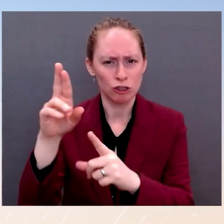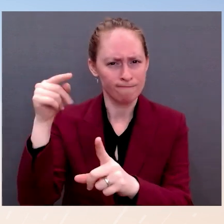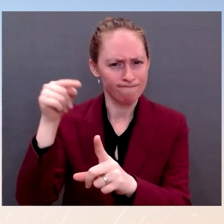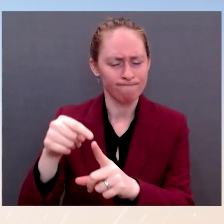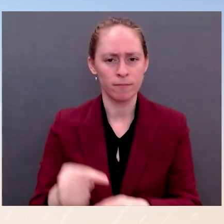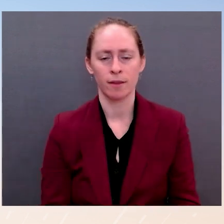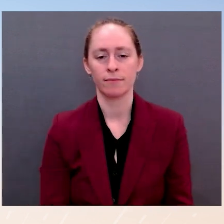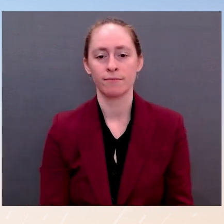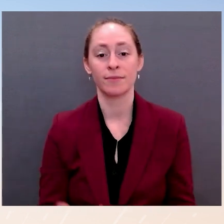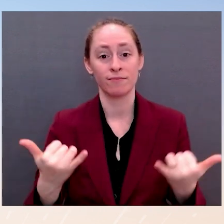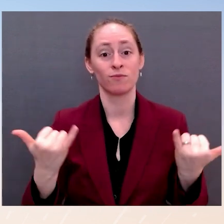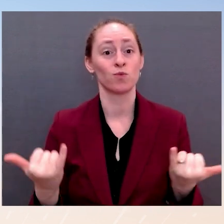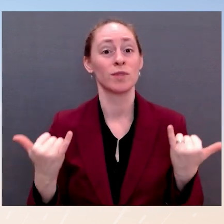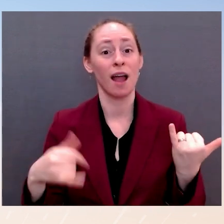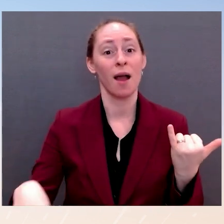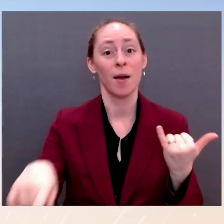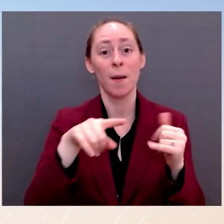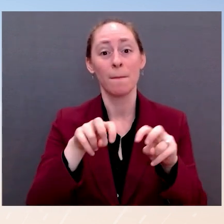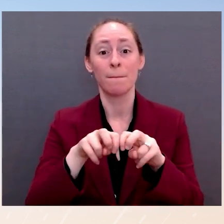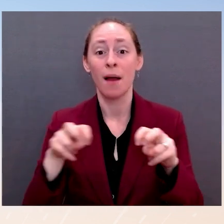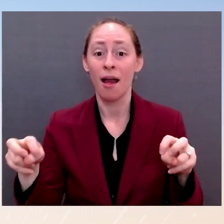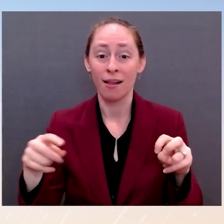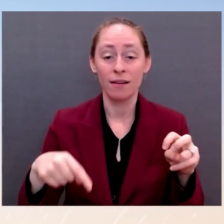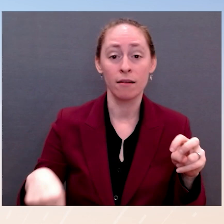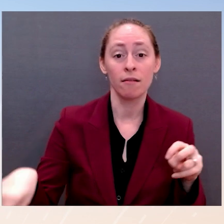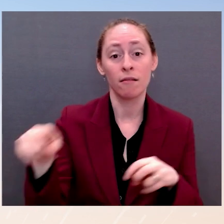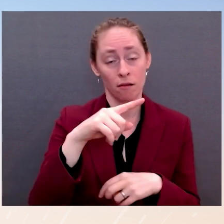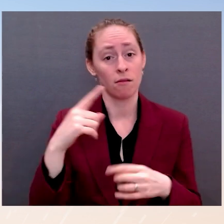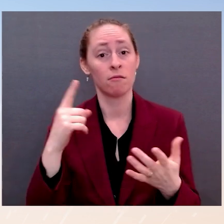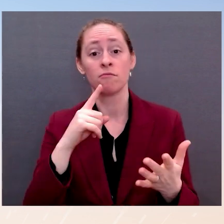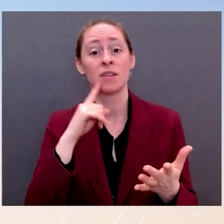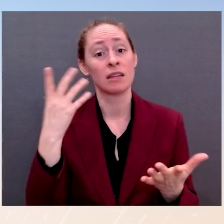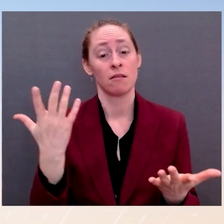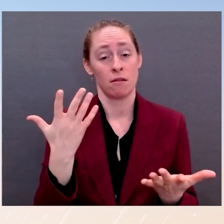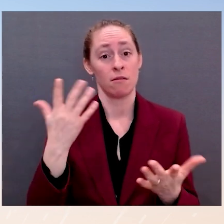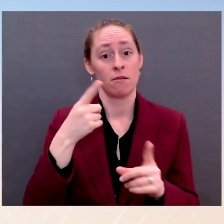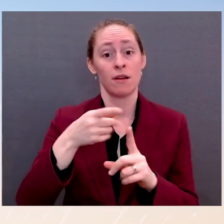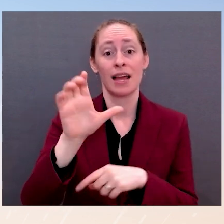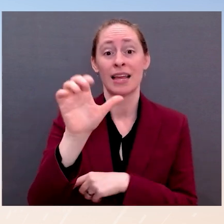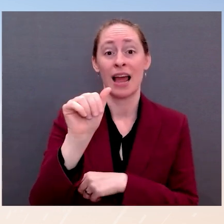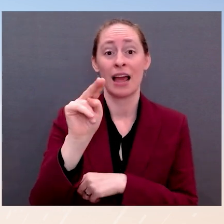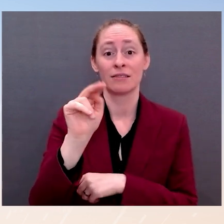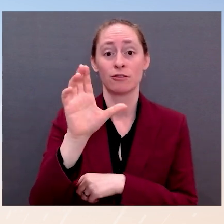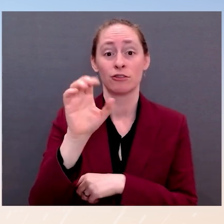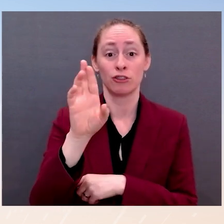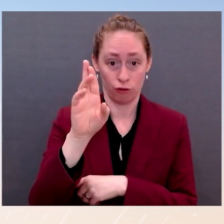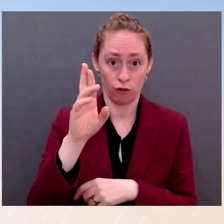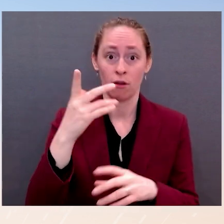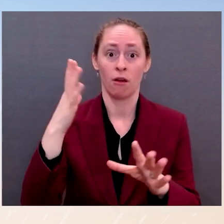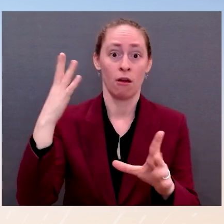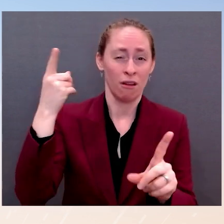our first panel is when cancer has color and gender, and it will be moderated by Dr. Kimberly Jeffries Leonard,